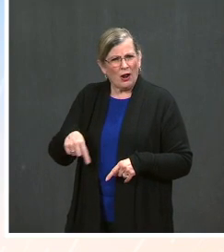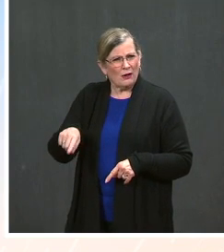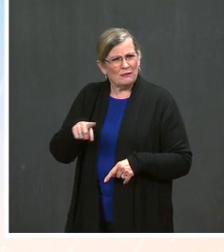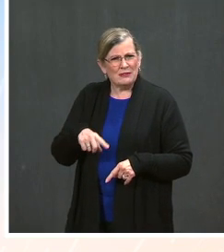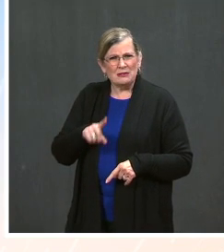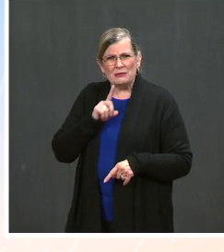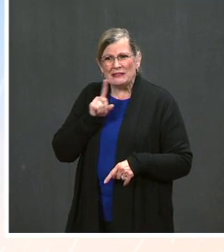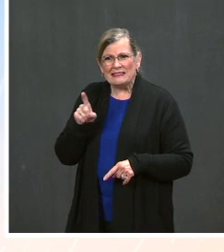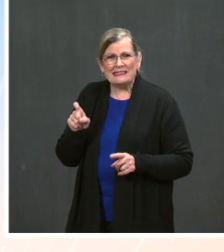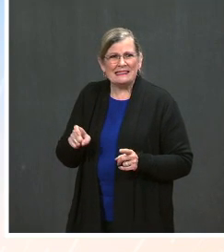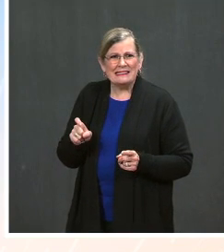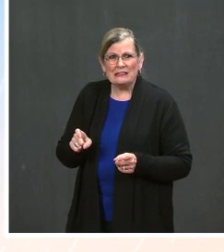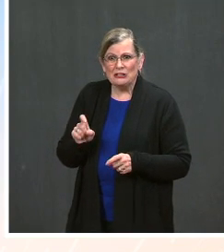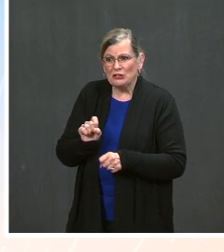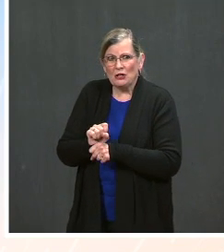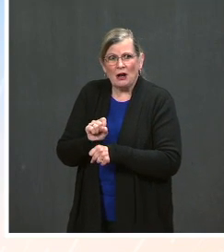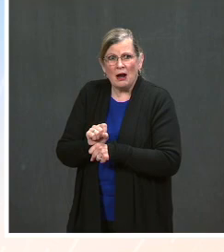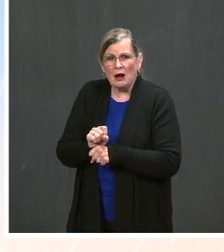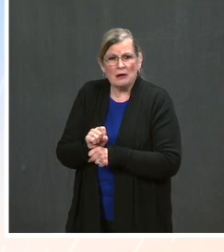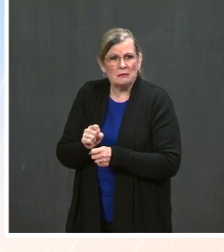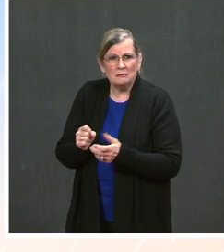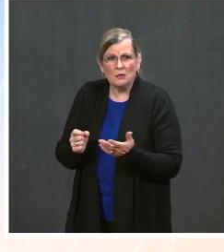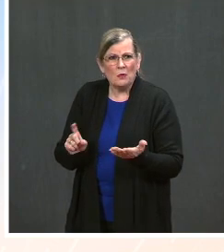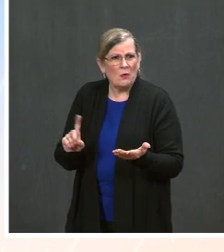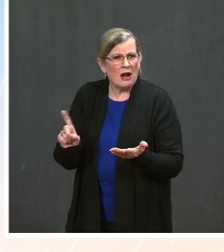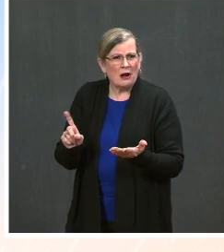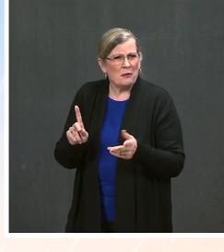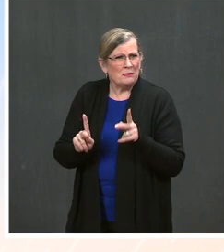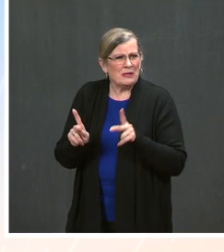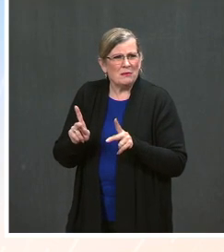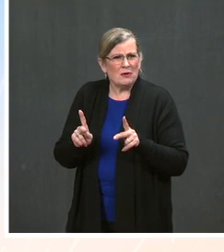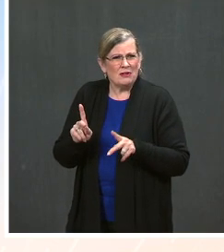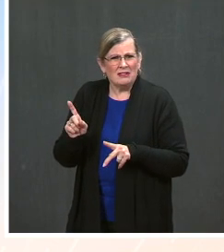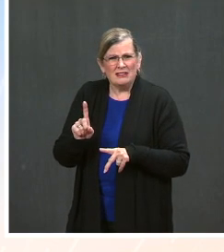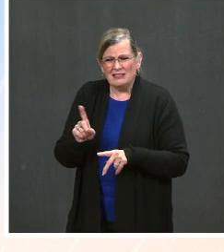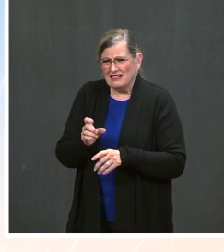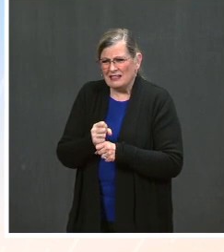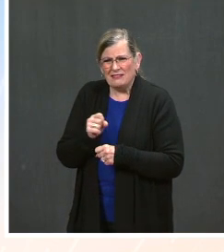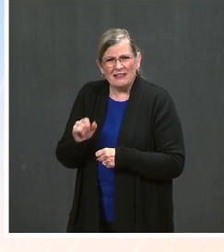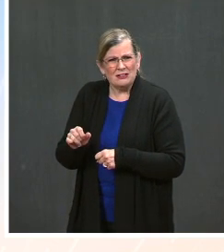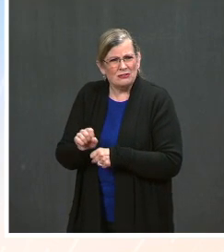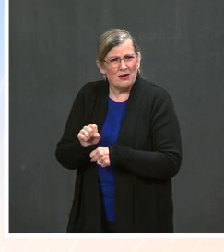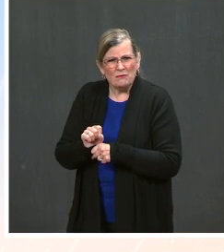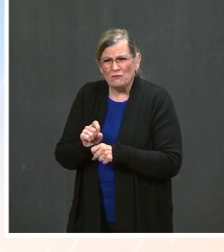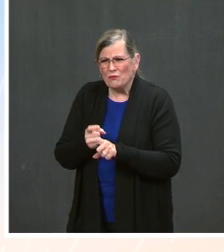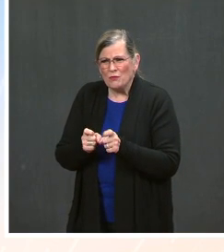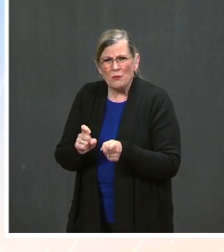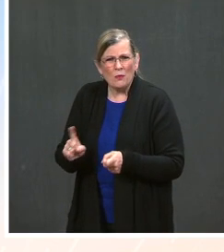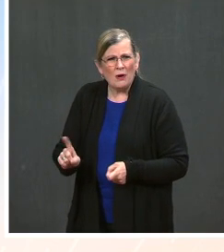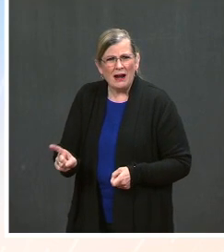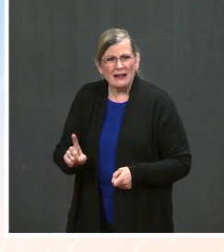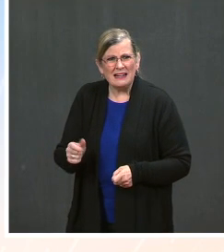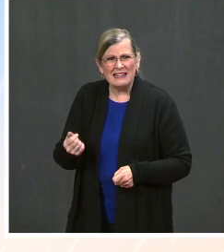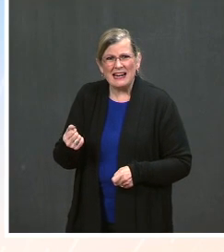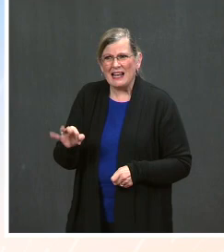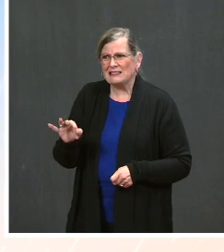where are the people who take those jobs going to come from? And how would -- do you need to do extra training? Secretary Walsh: Well, first of all, in this bill,